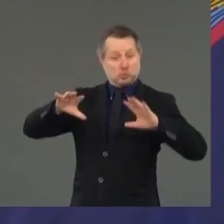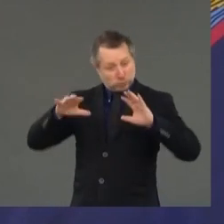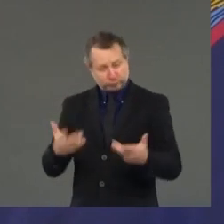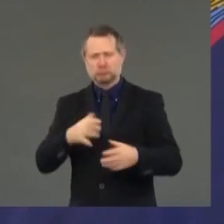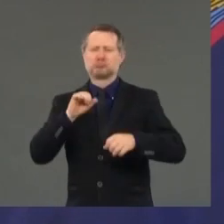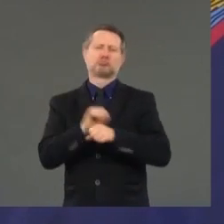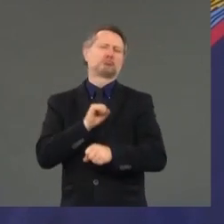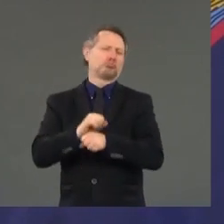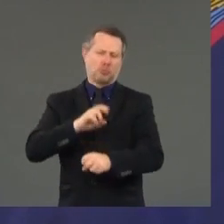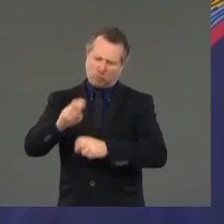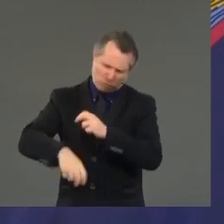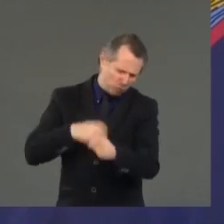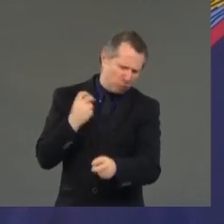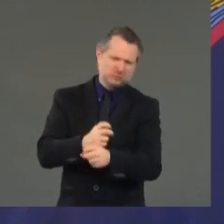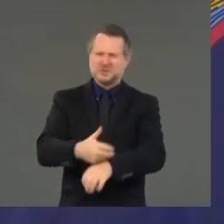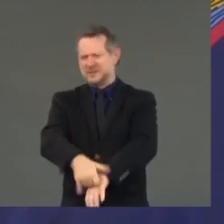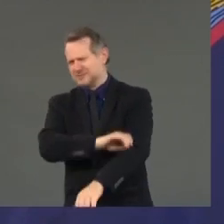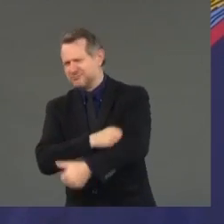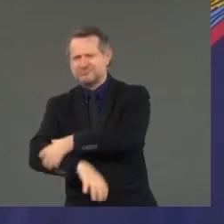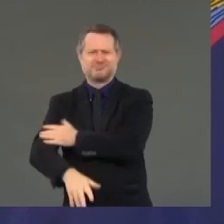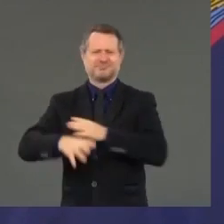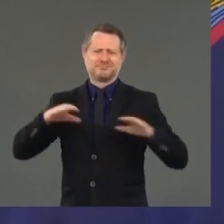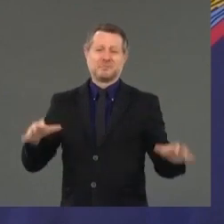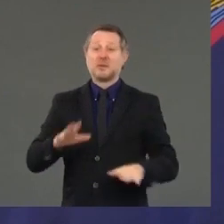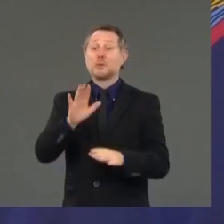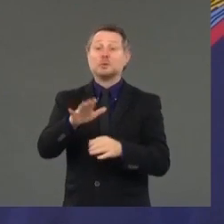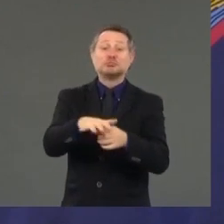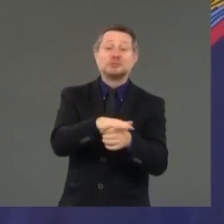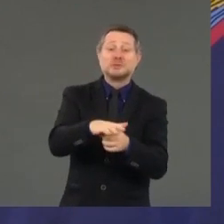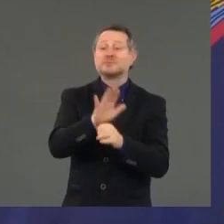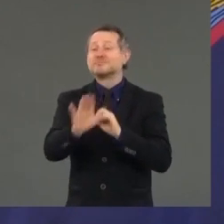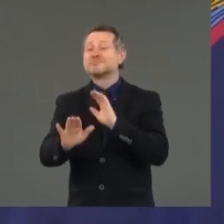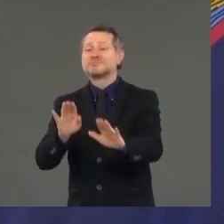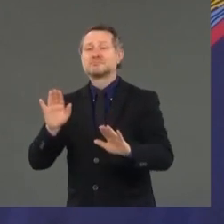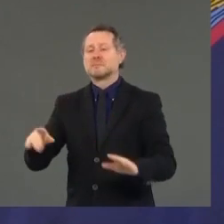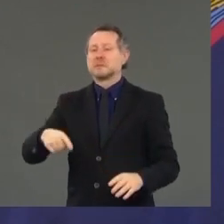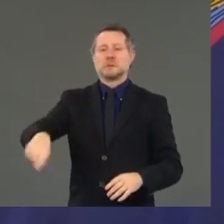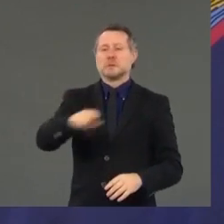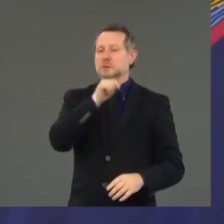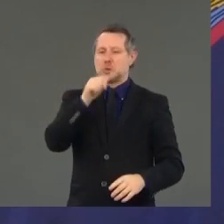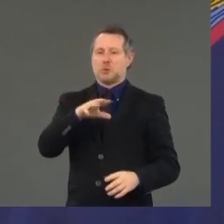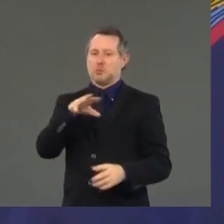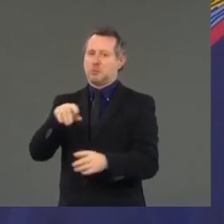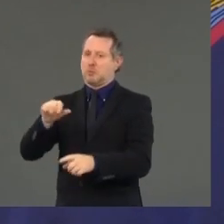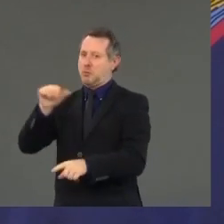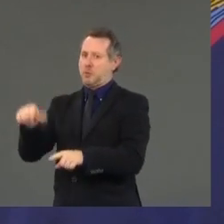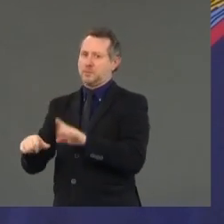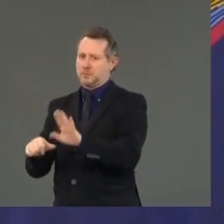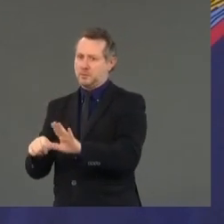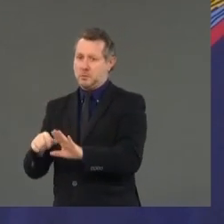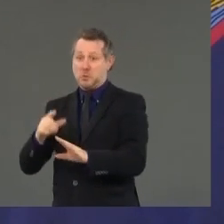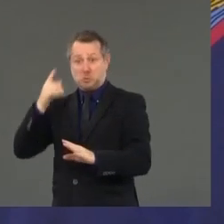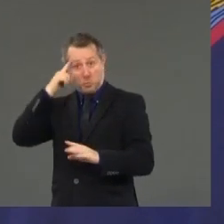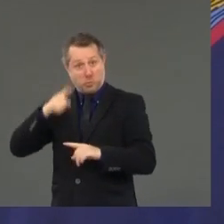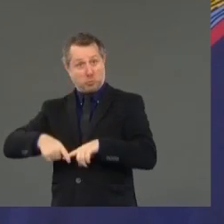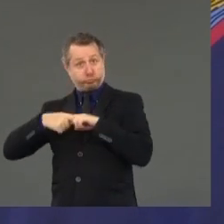I UNDERSTAND, YOU KNOW, THE LEGISLATORS HAVE BEEN WORKING VERY HARD, THEY ARE IN TOUCH WITH PEOPLE ON THE DISTRICT,